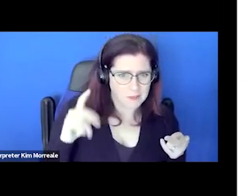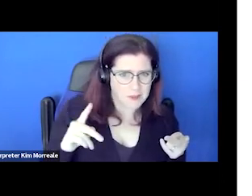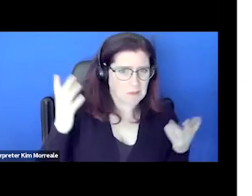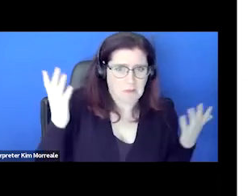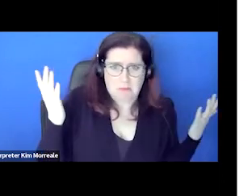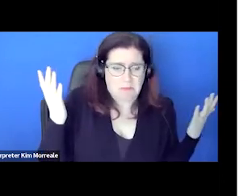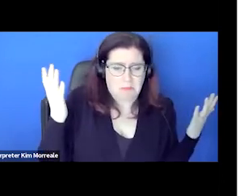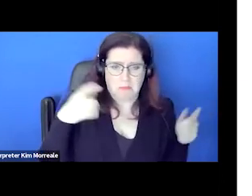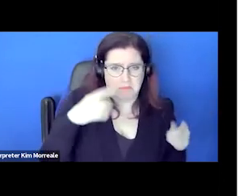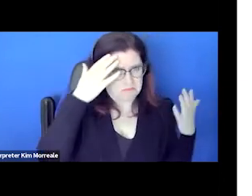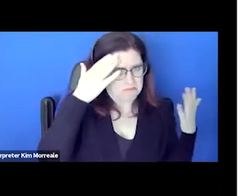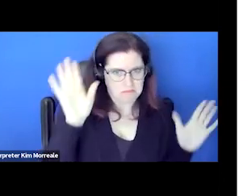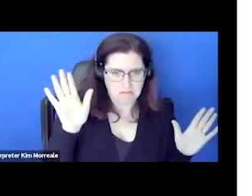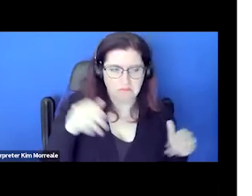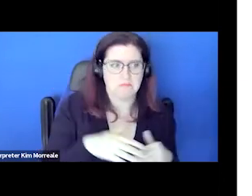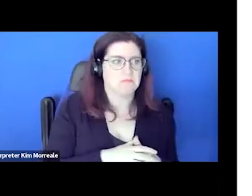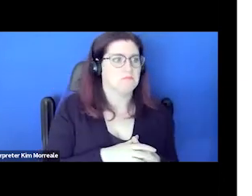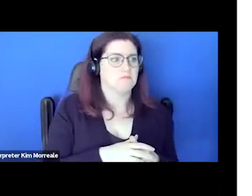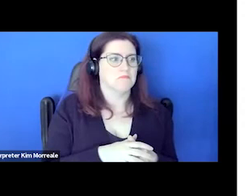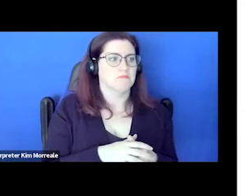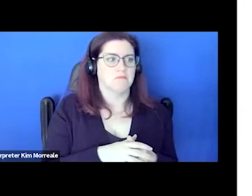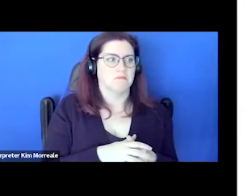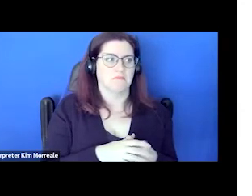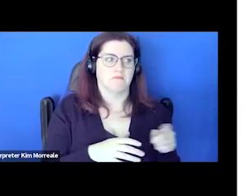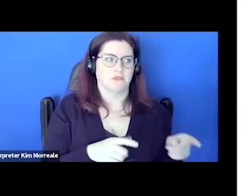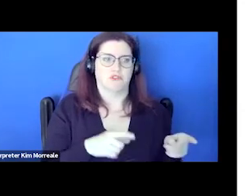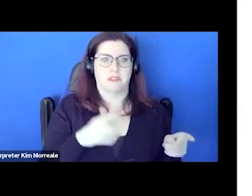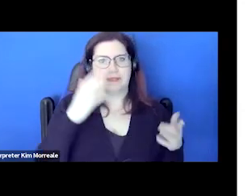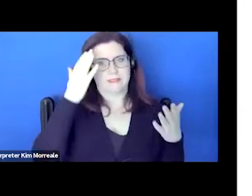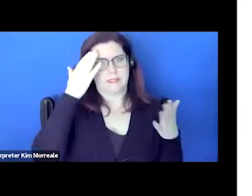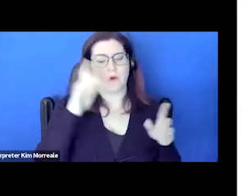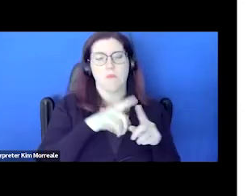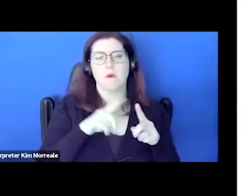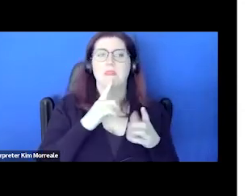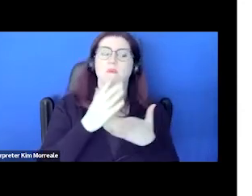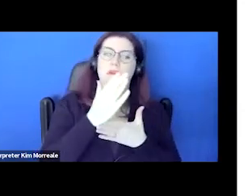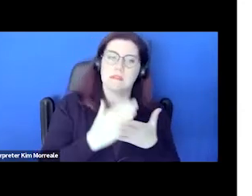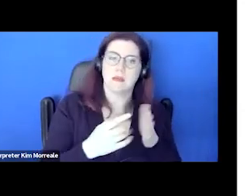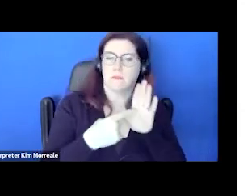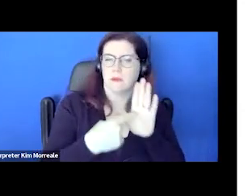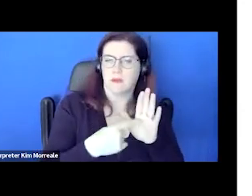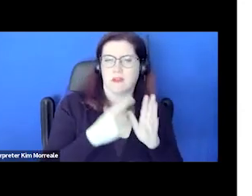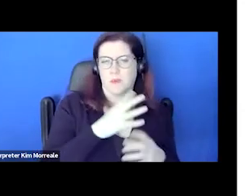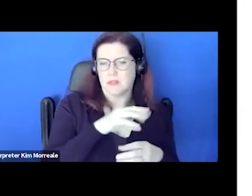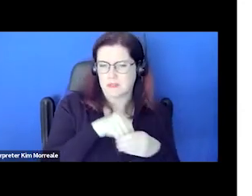she didn't know, but there was some indication that she had been in the foster care system.